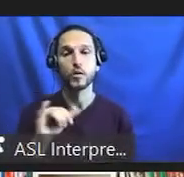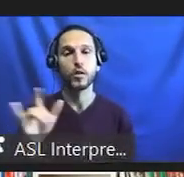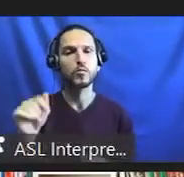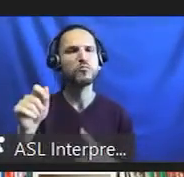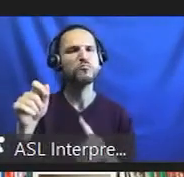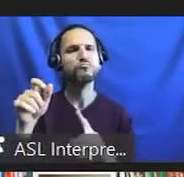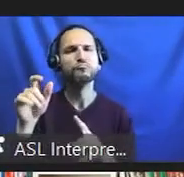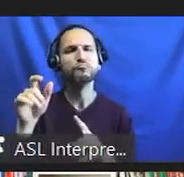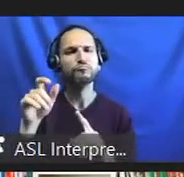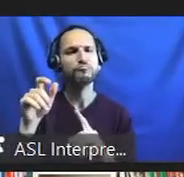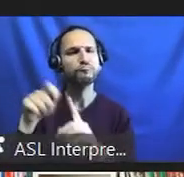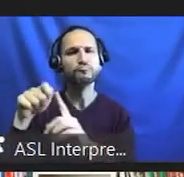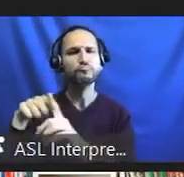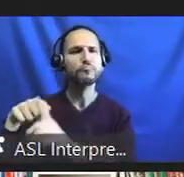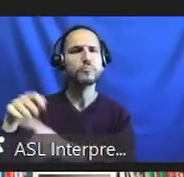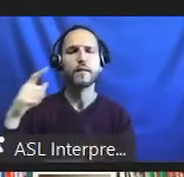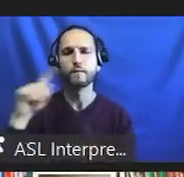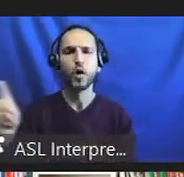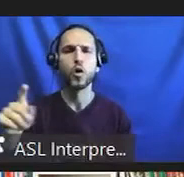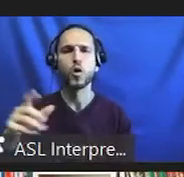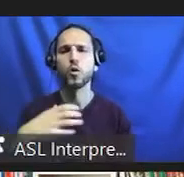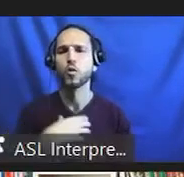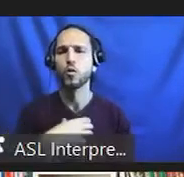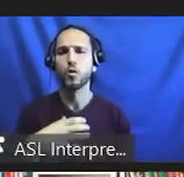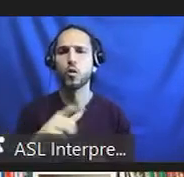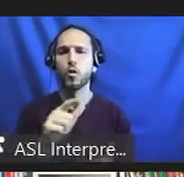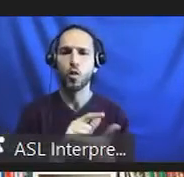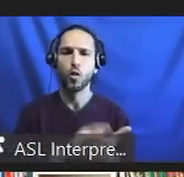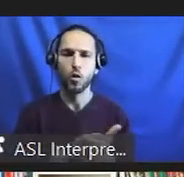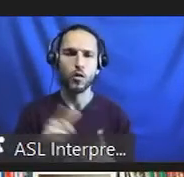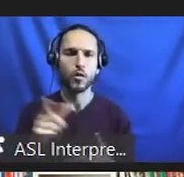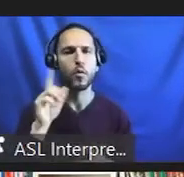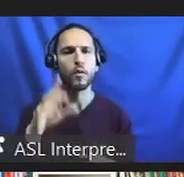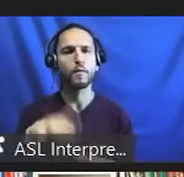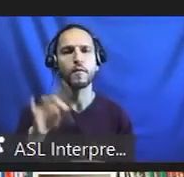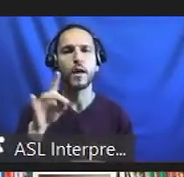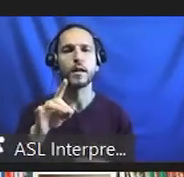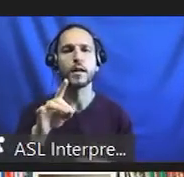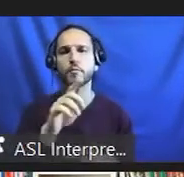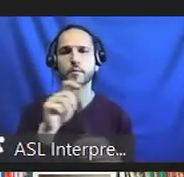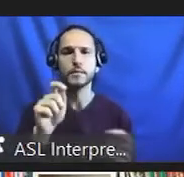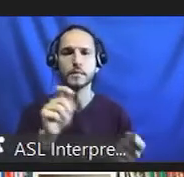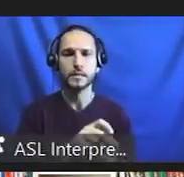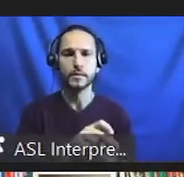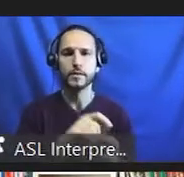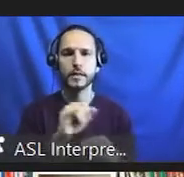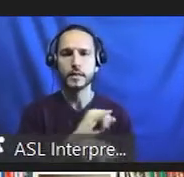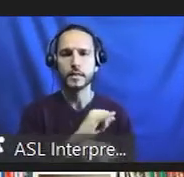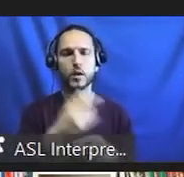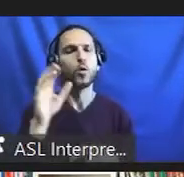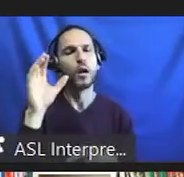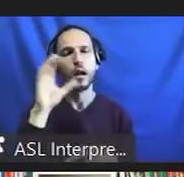What they do is they find an industry or a company whose